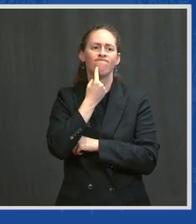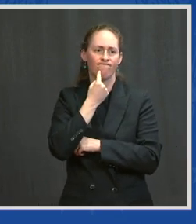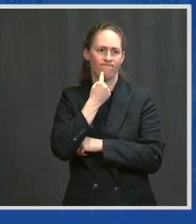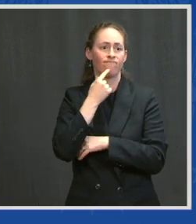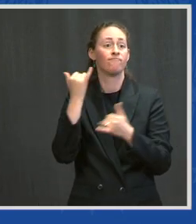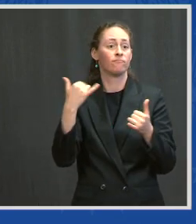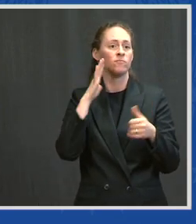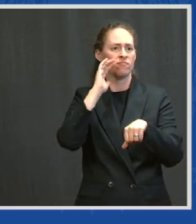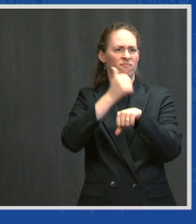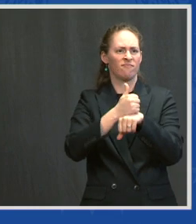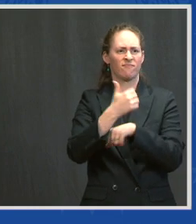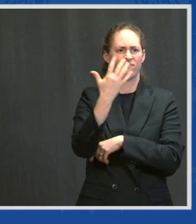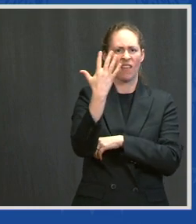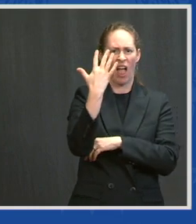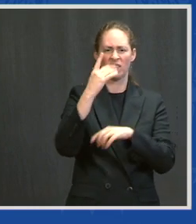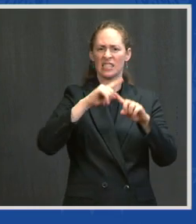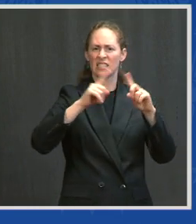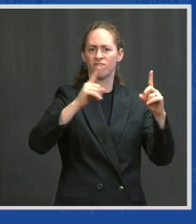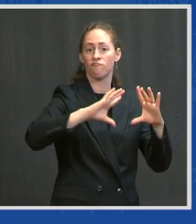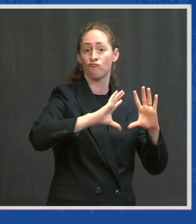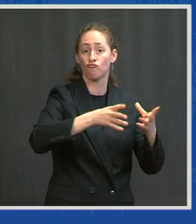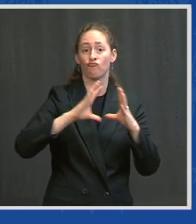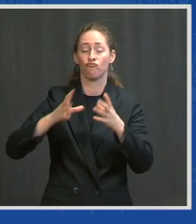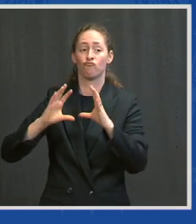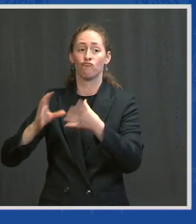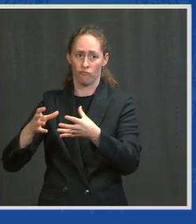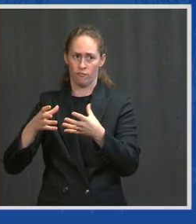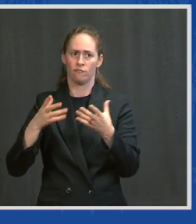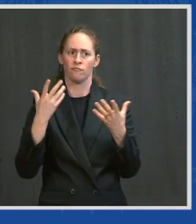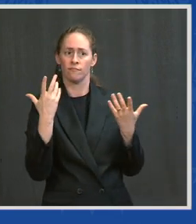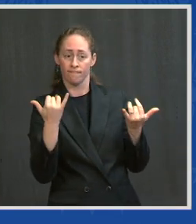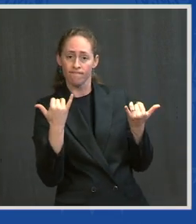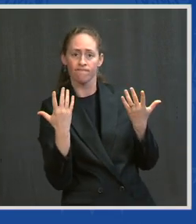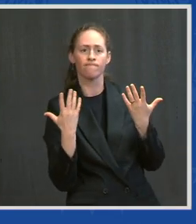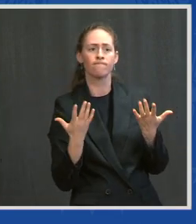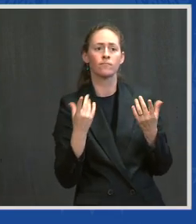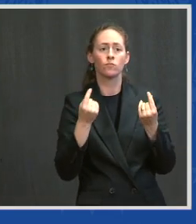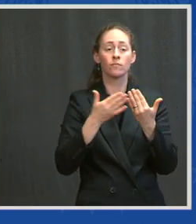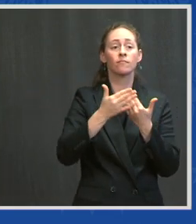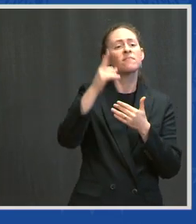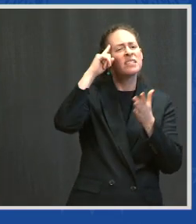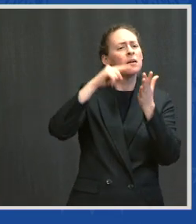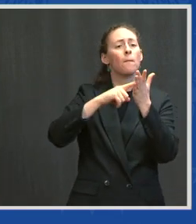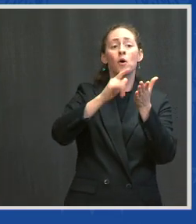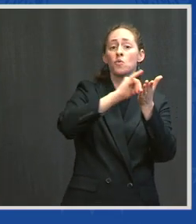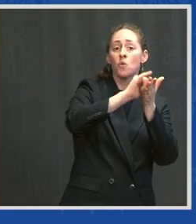supplying weapons to cities like New York; Chicago; Los Angeles; Washington, D.C.; and the Bay Area.